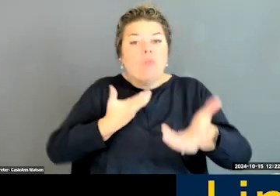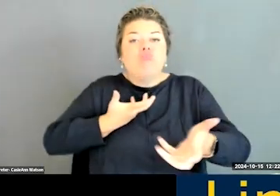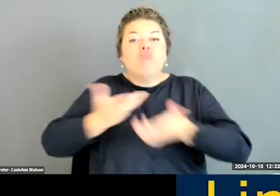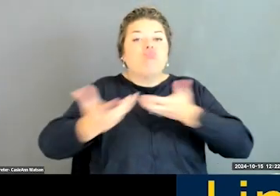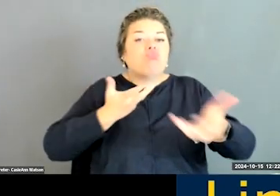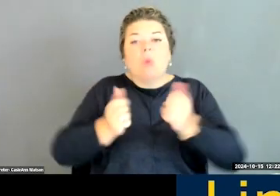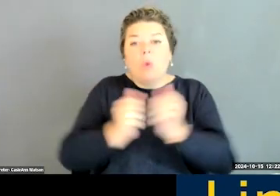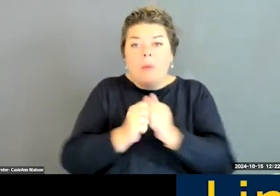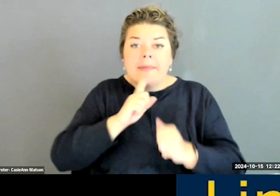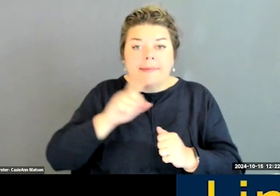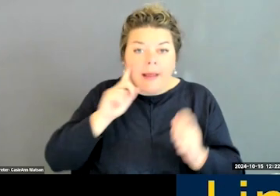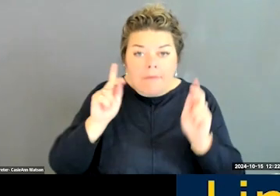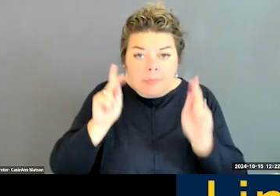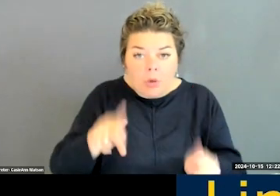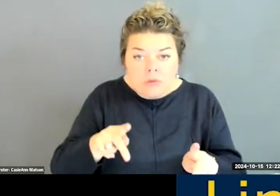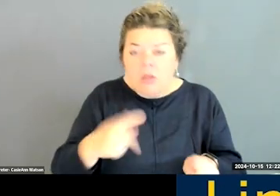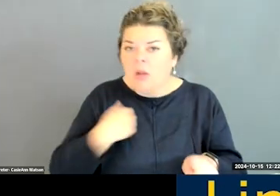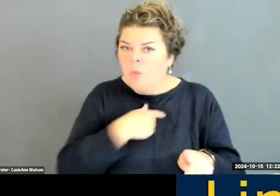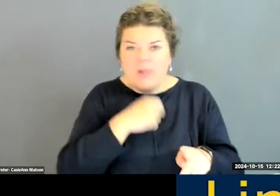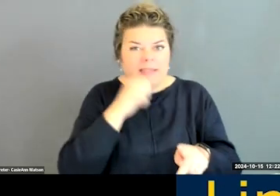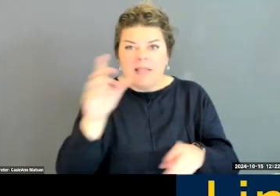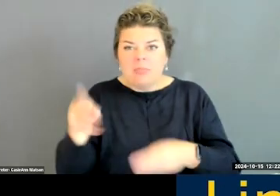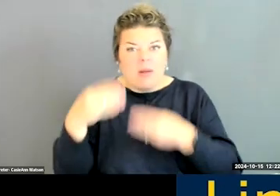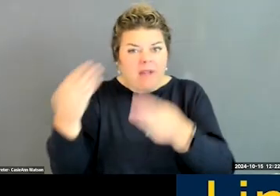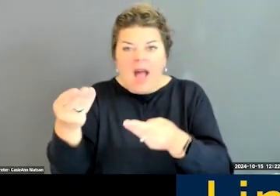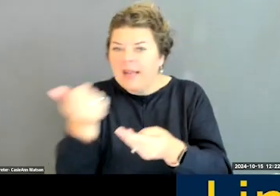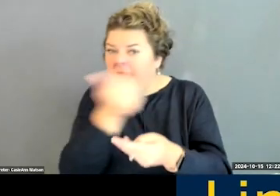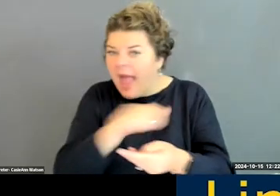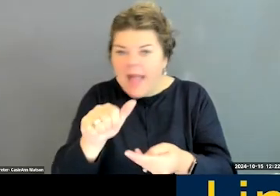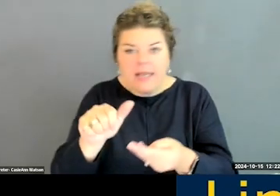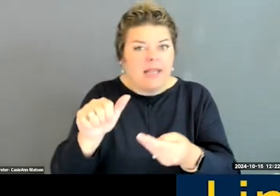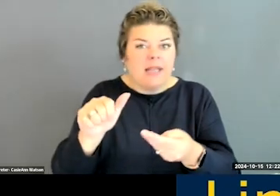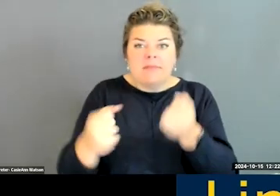with a deaf individual and we did not provide any type of effective communication,